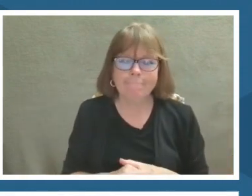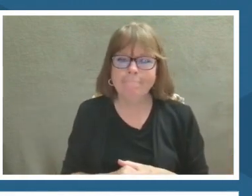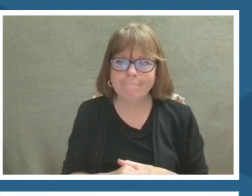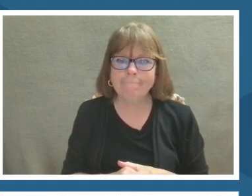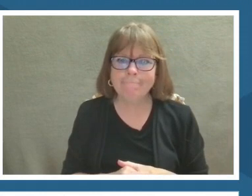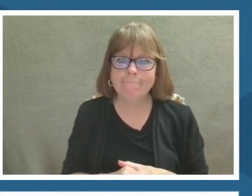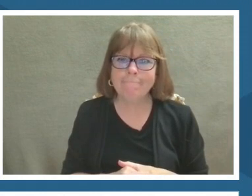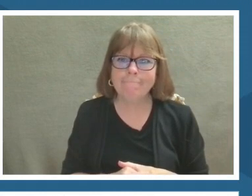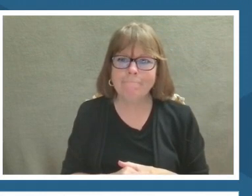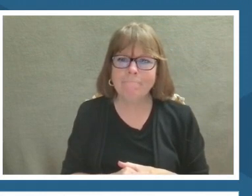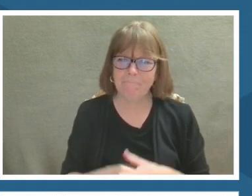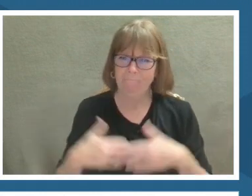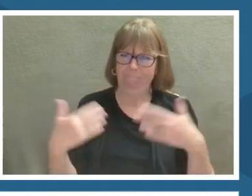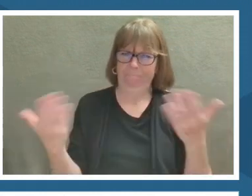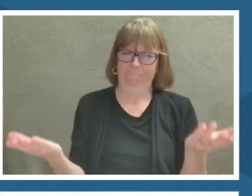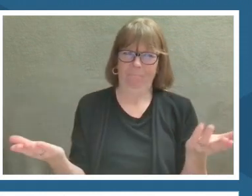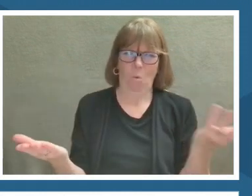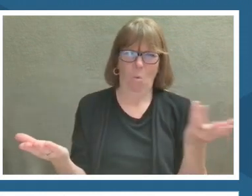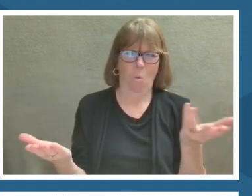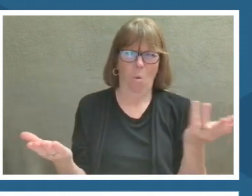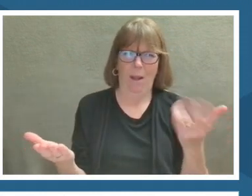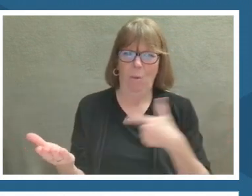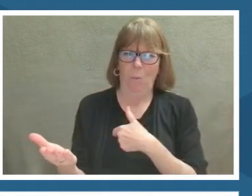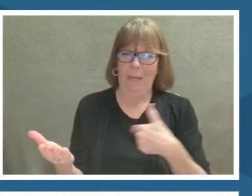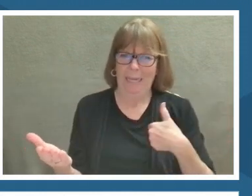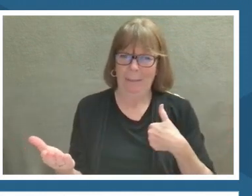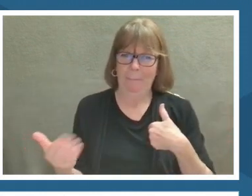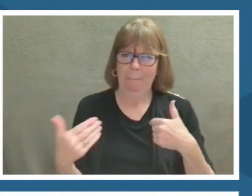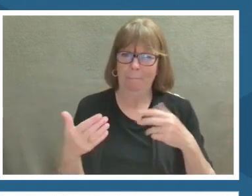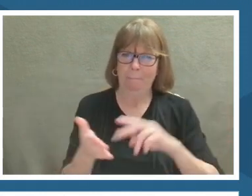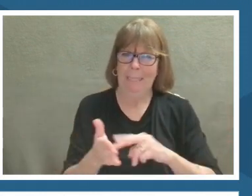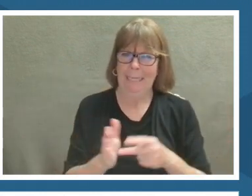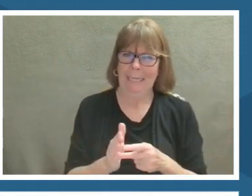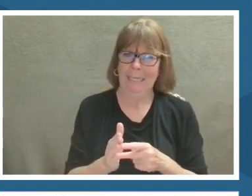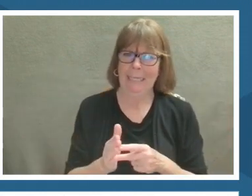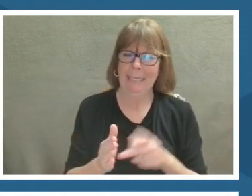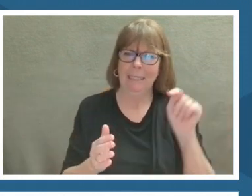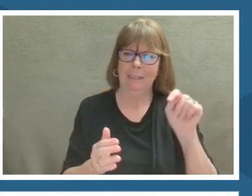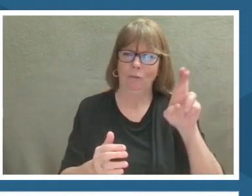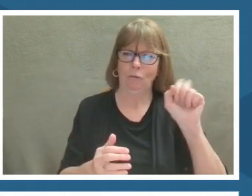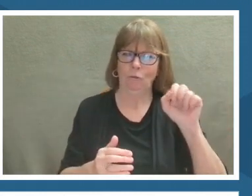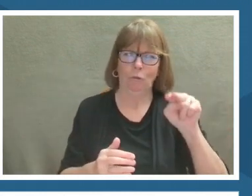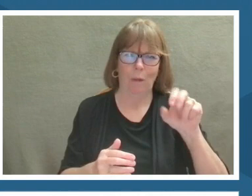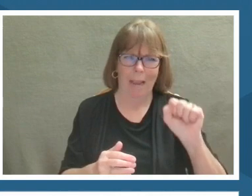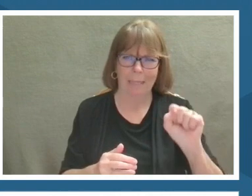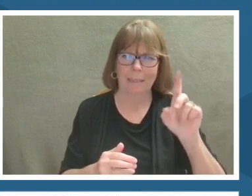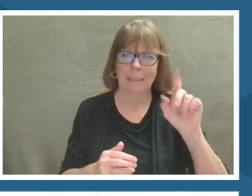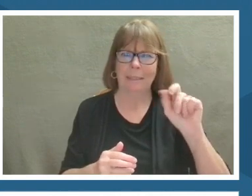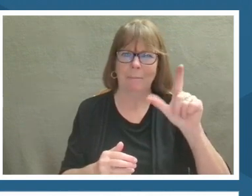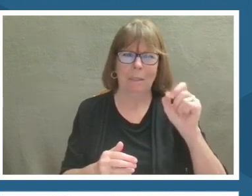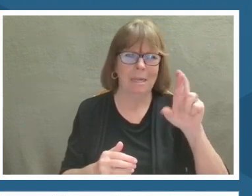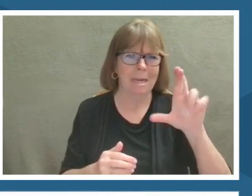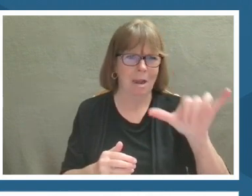so what do we mean by transdisciplinary